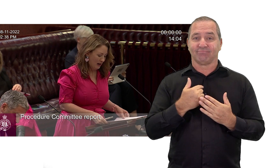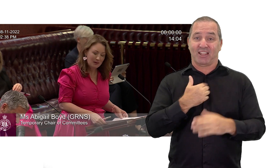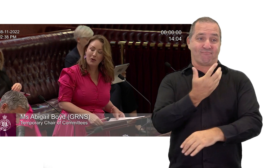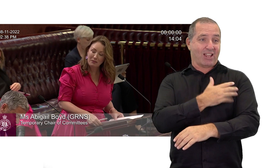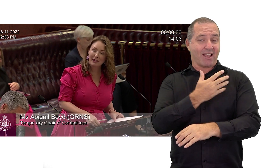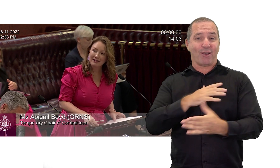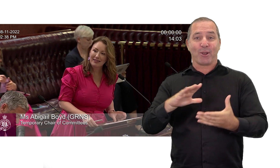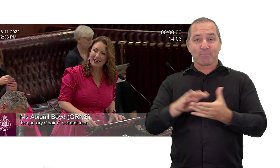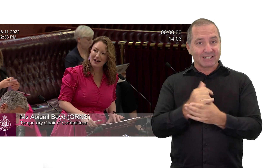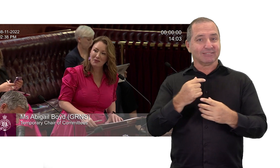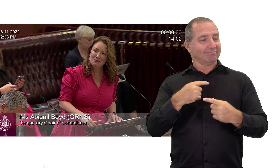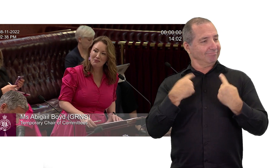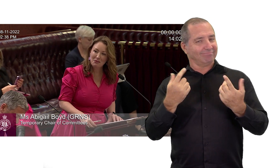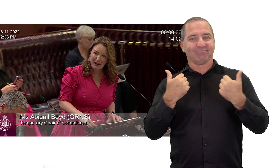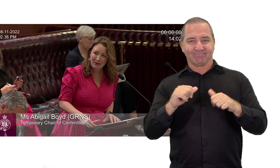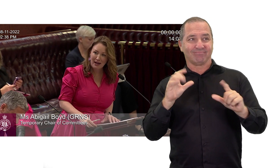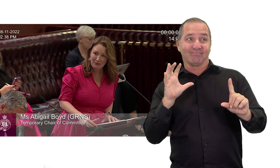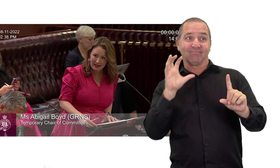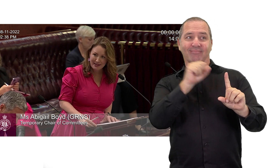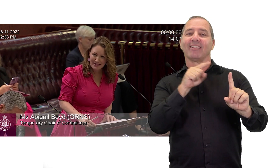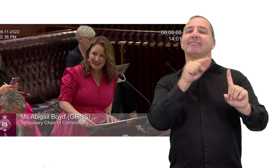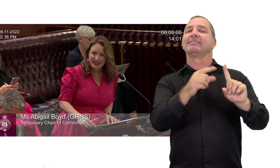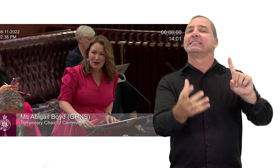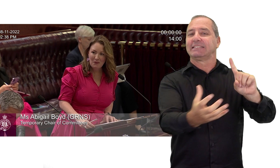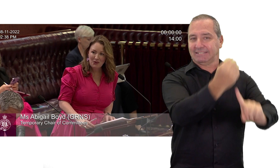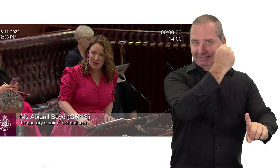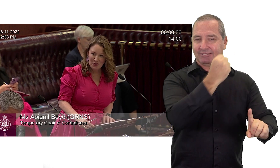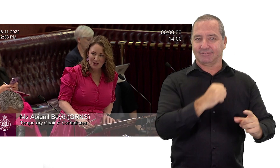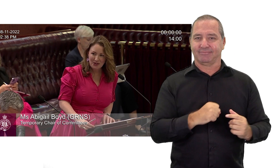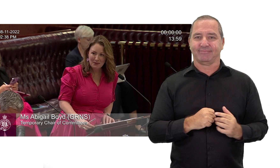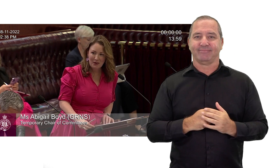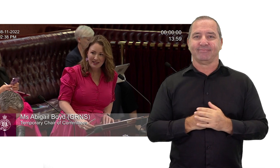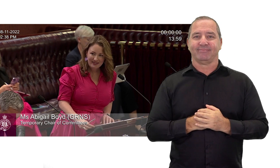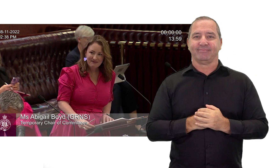I'm incredibly proud and pleased that we've got to this point.